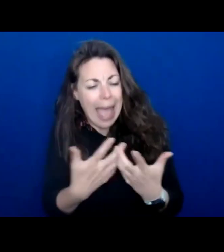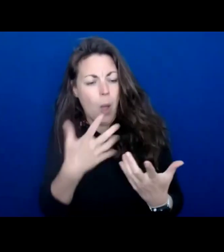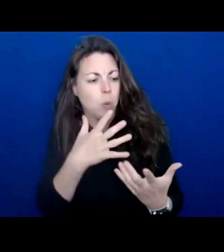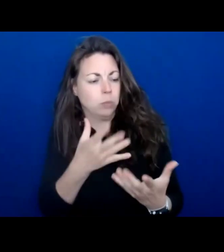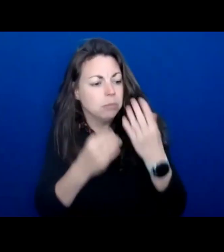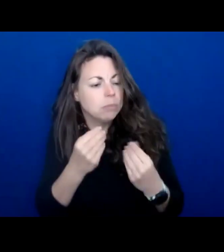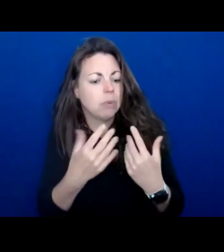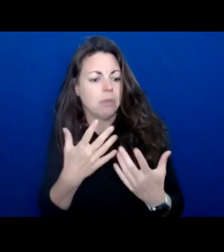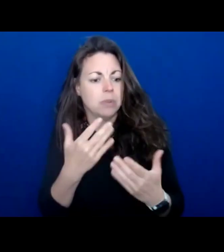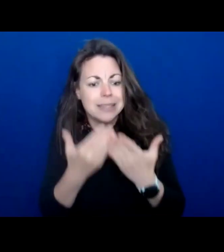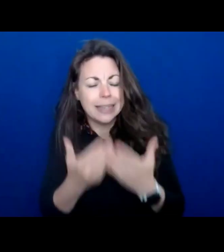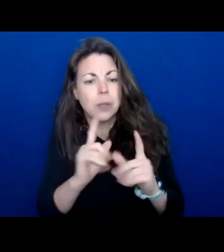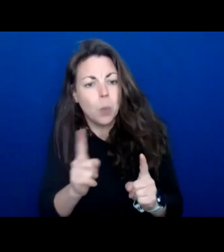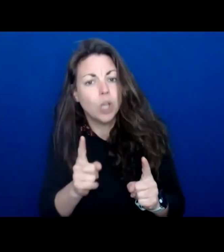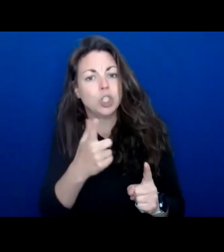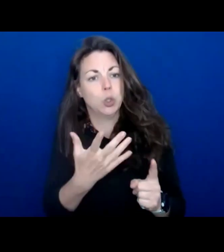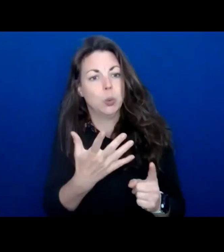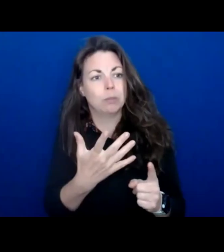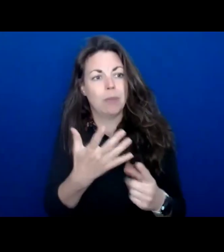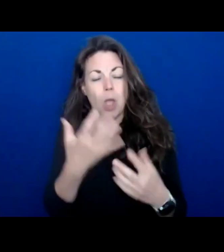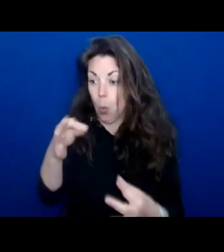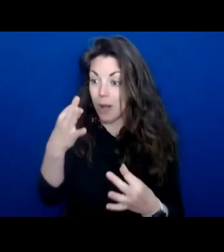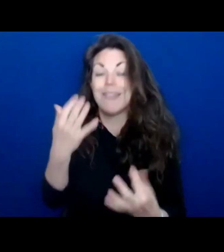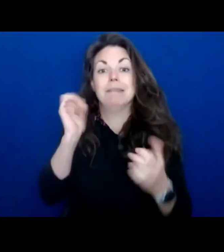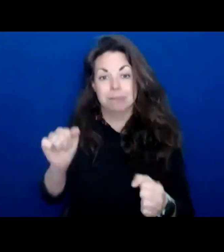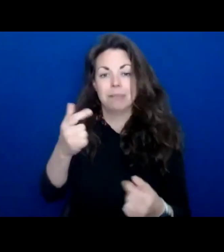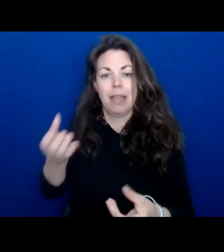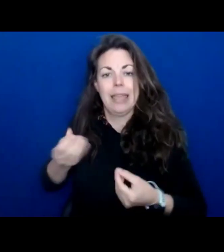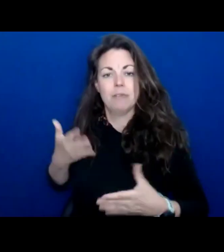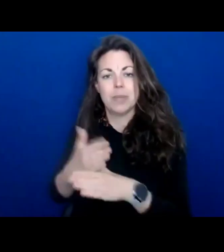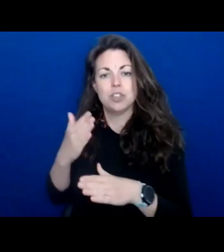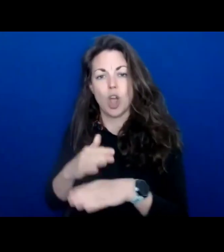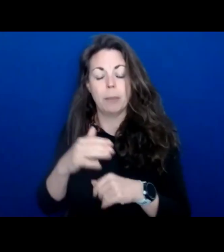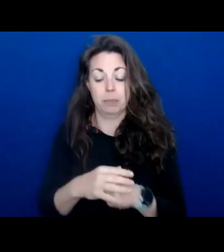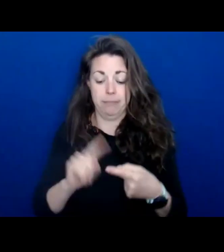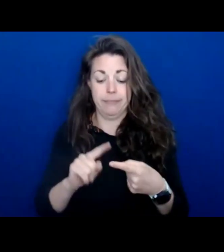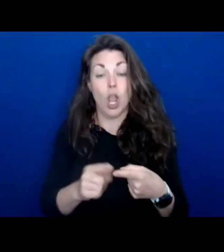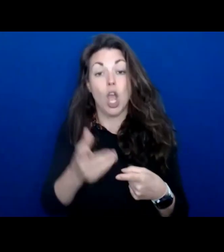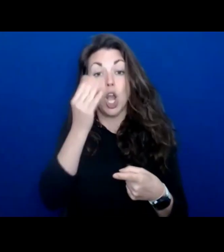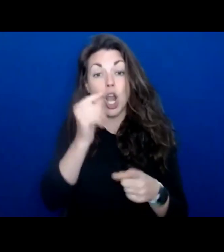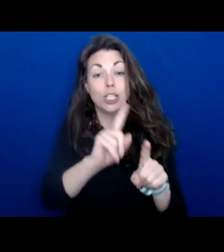I was given was learn multiple languages, volunteer work to show that you